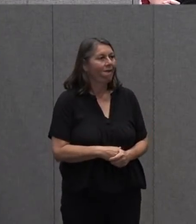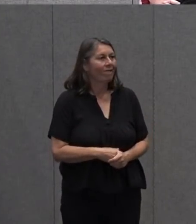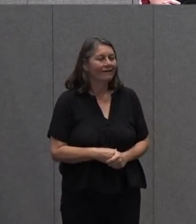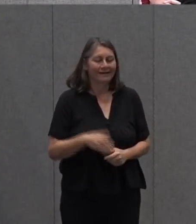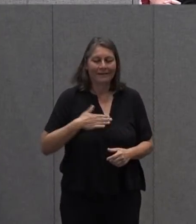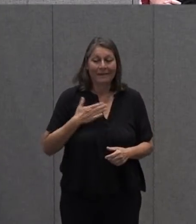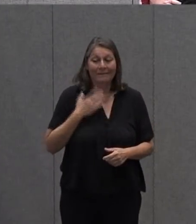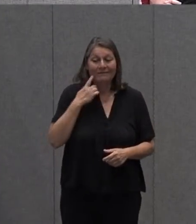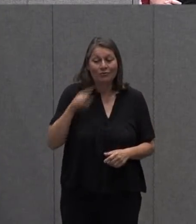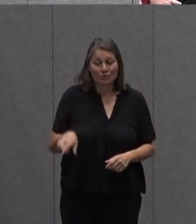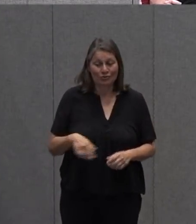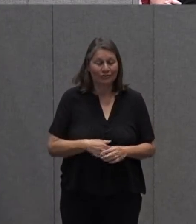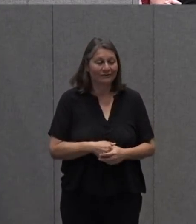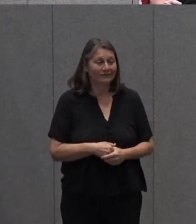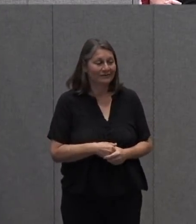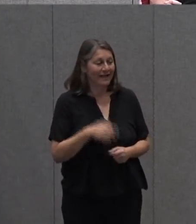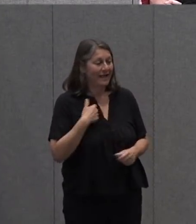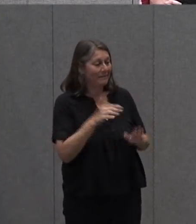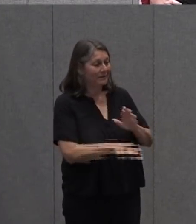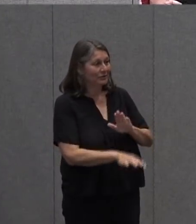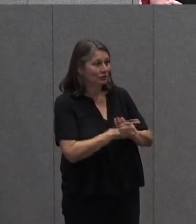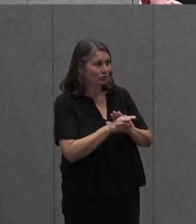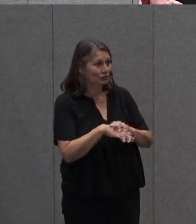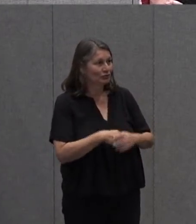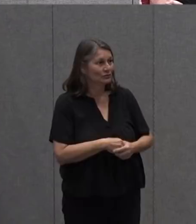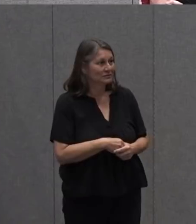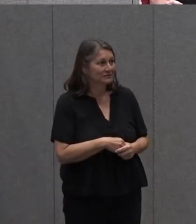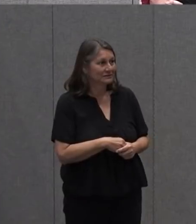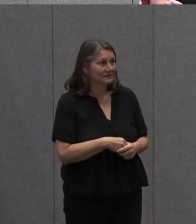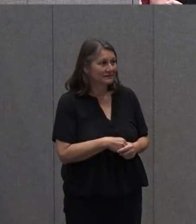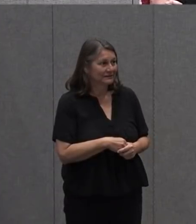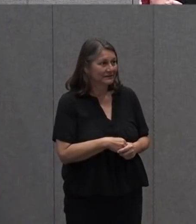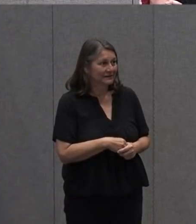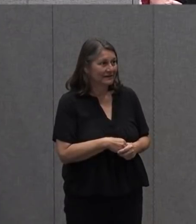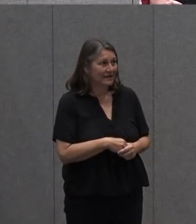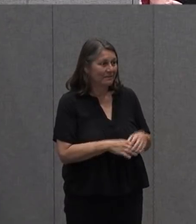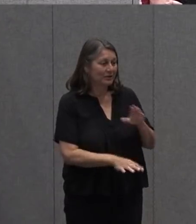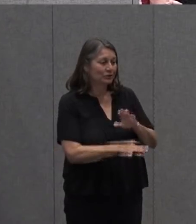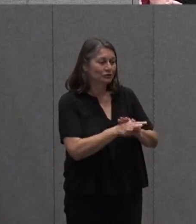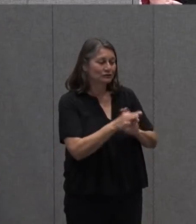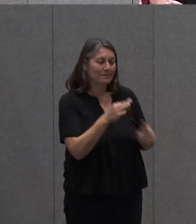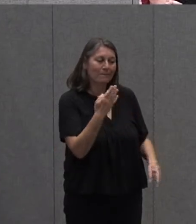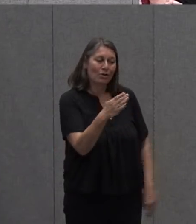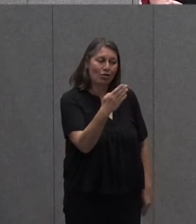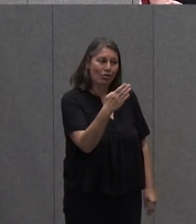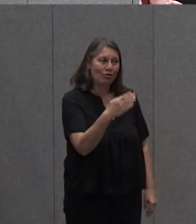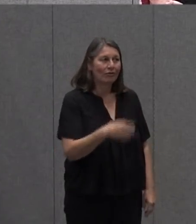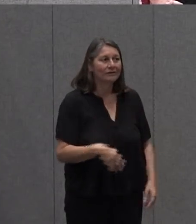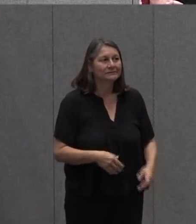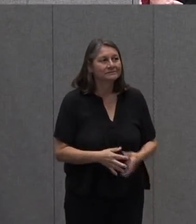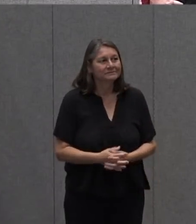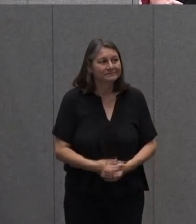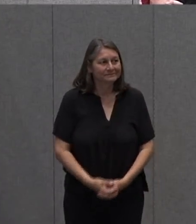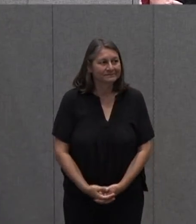I get to choose, and I think I'm gonna choose this lovely blue pom pom, okay. Okay so we have our first pom.